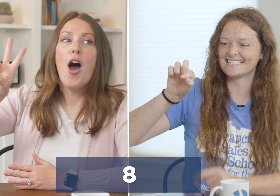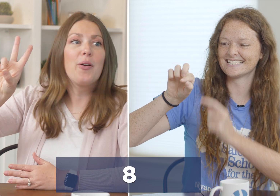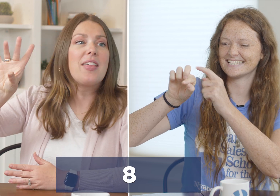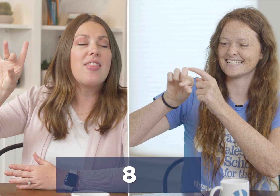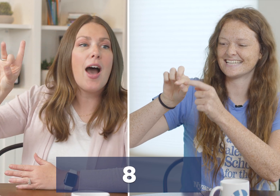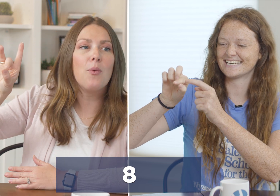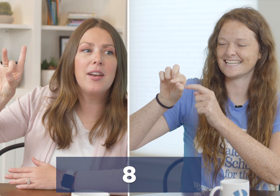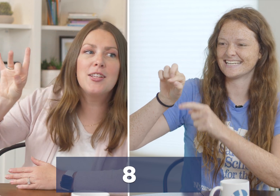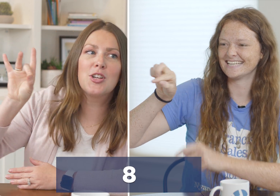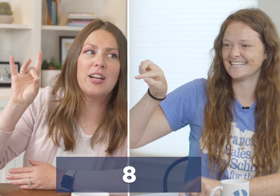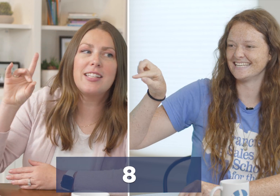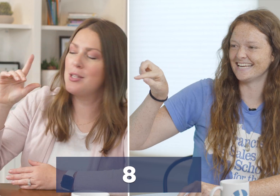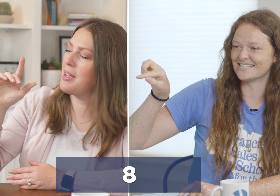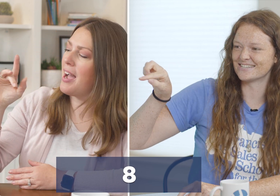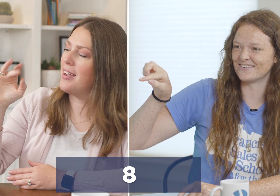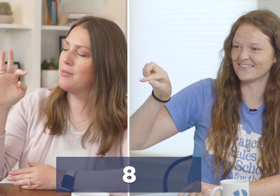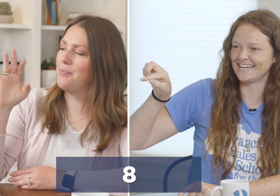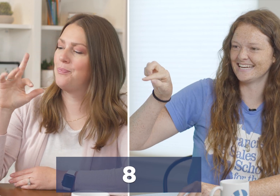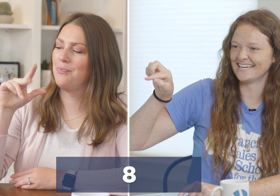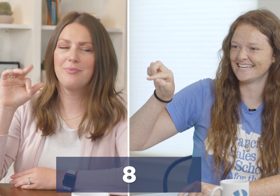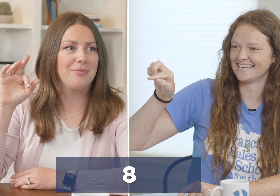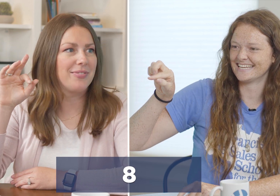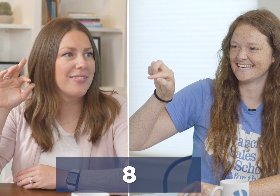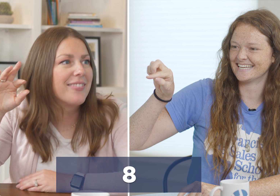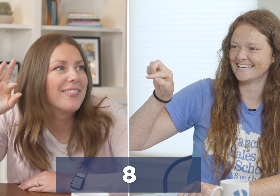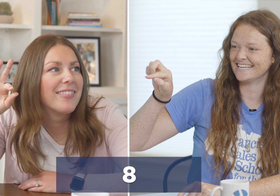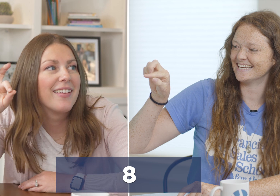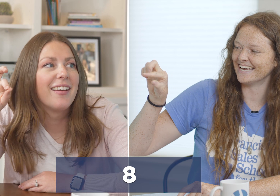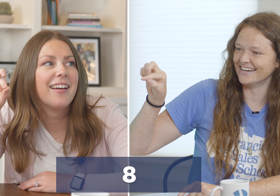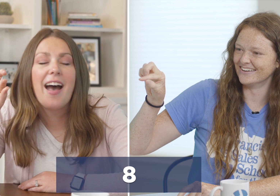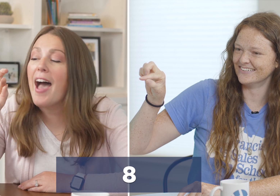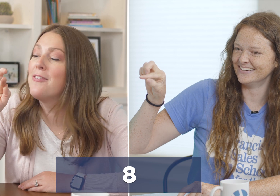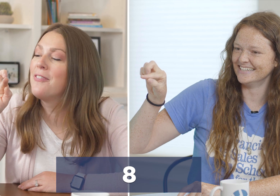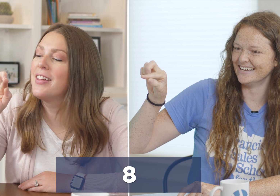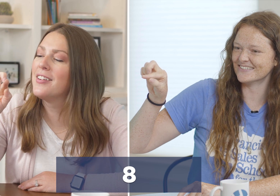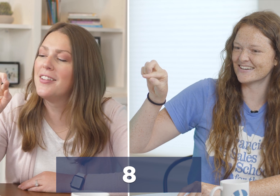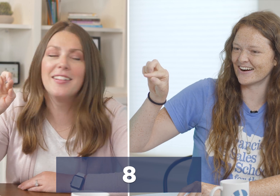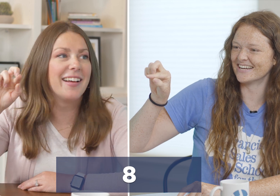Okay. That one is crazy to me. It’s so funny I know, I feel